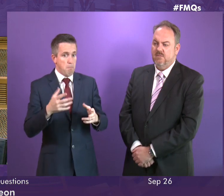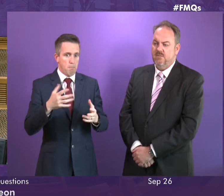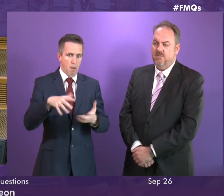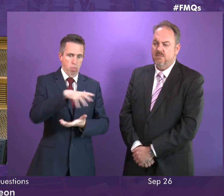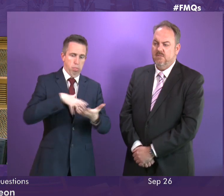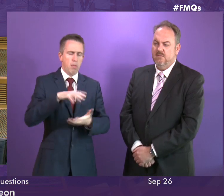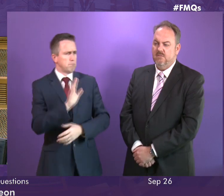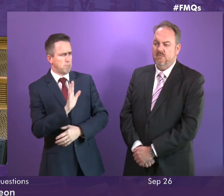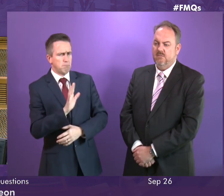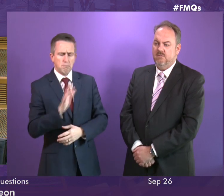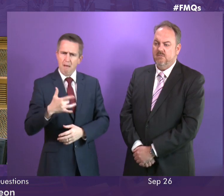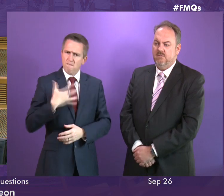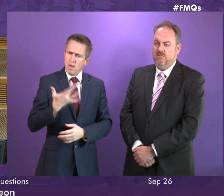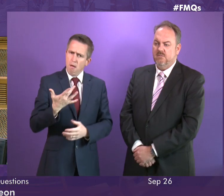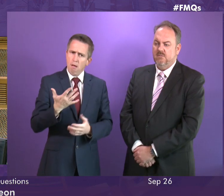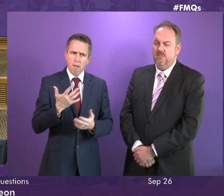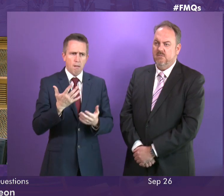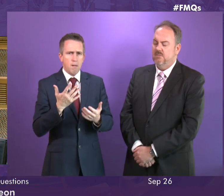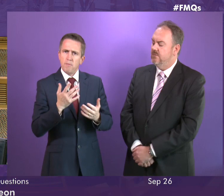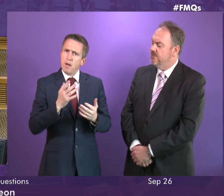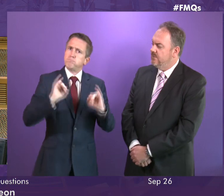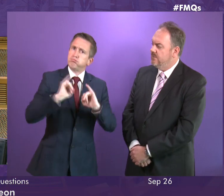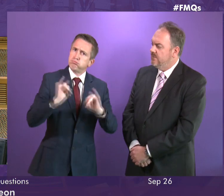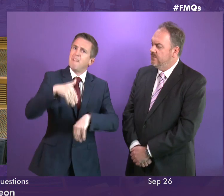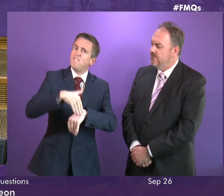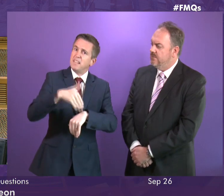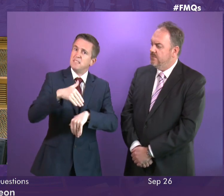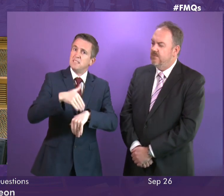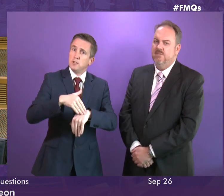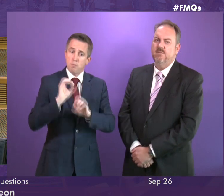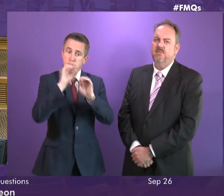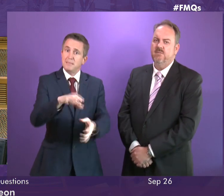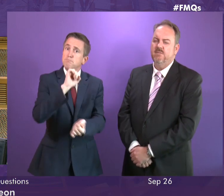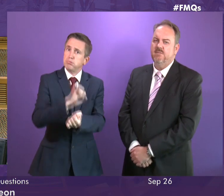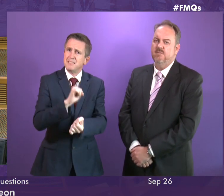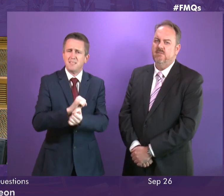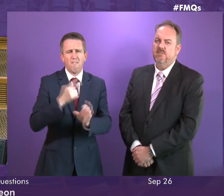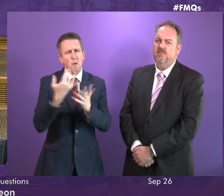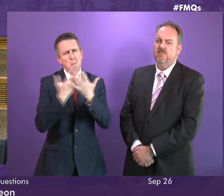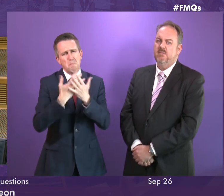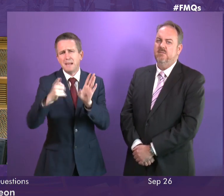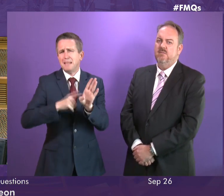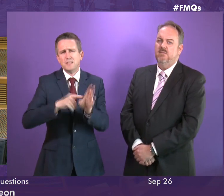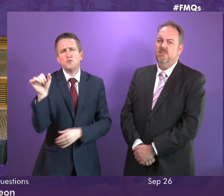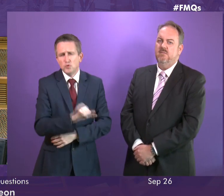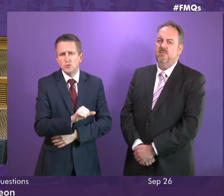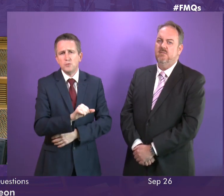serious offenders should be sent to prison for long periods, the general challenge in